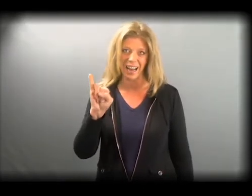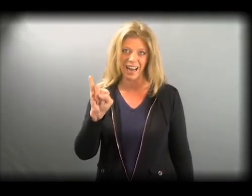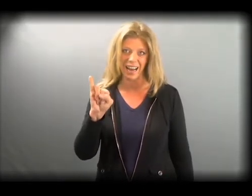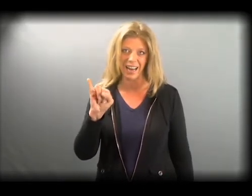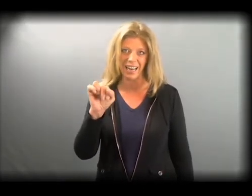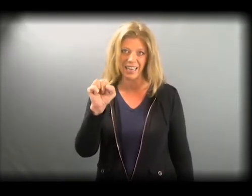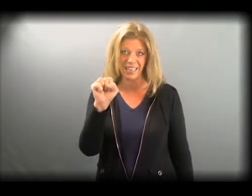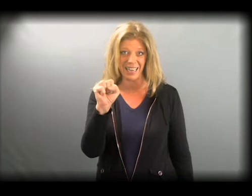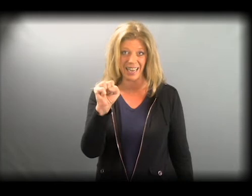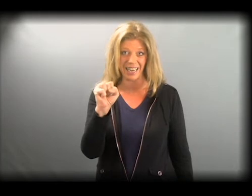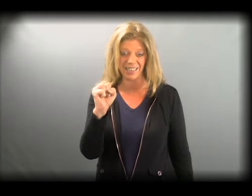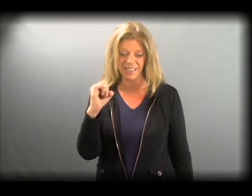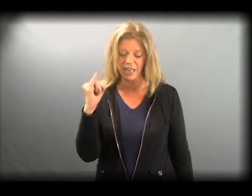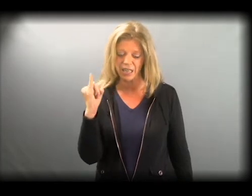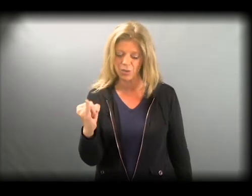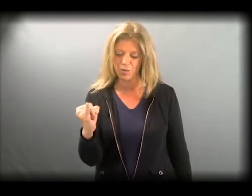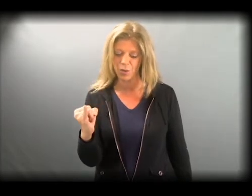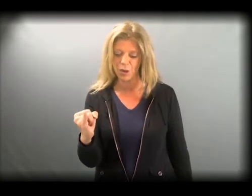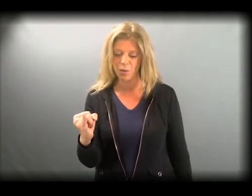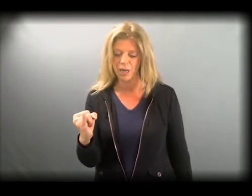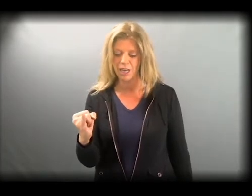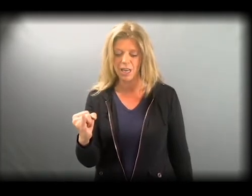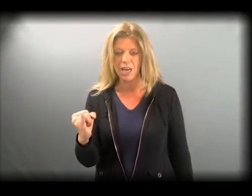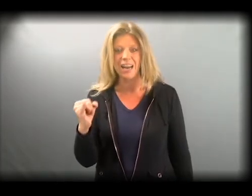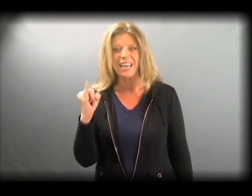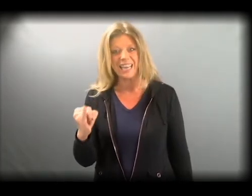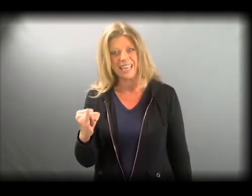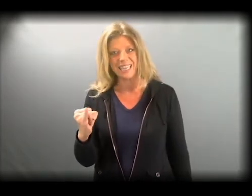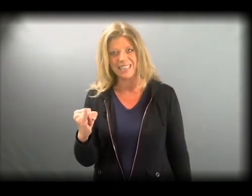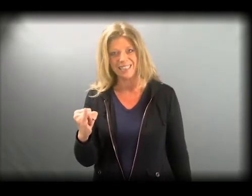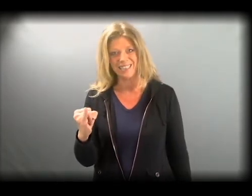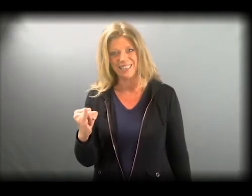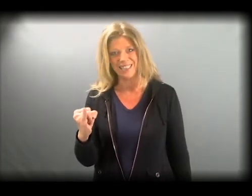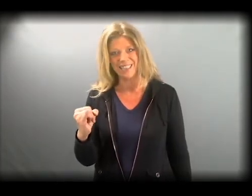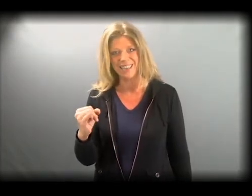I and then the S. It goes forward. IS